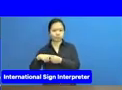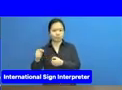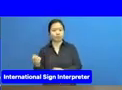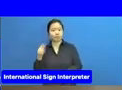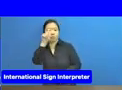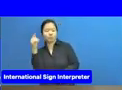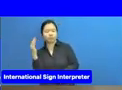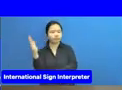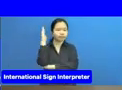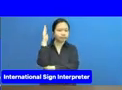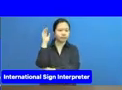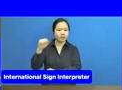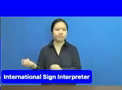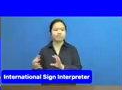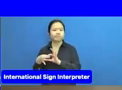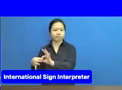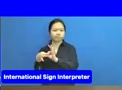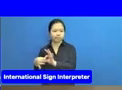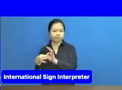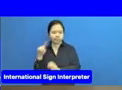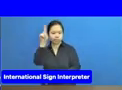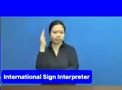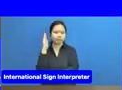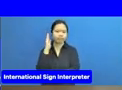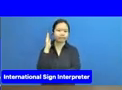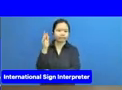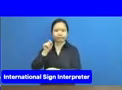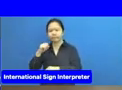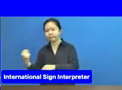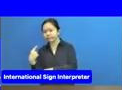Subscribe to the newsletter to stay up to date about events,